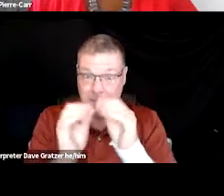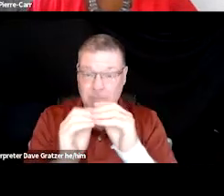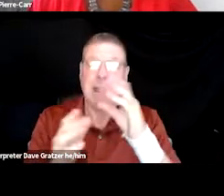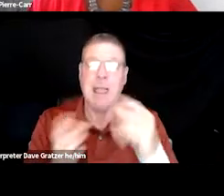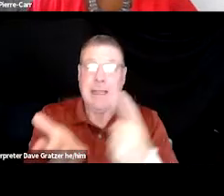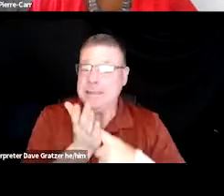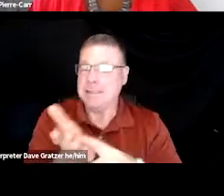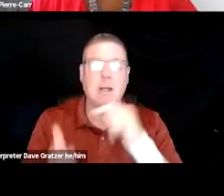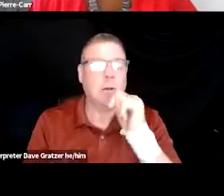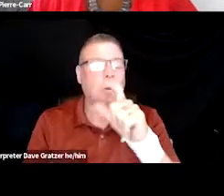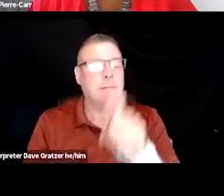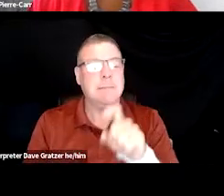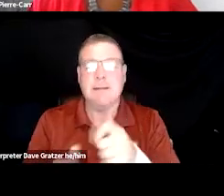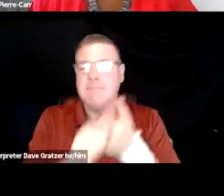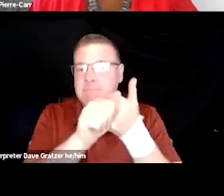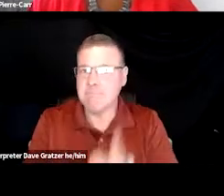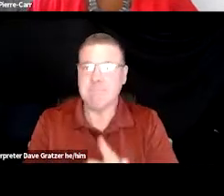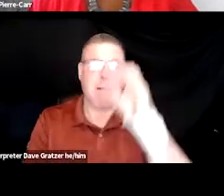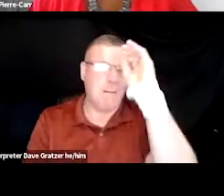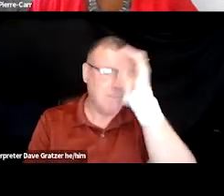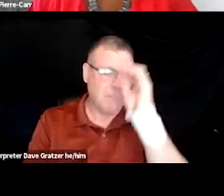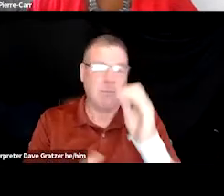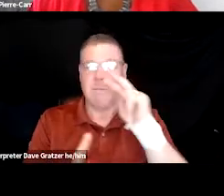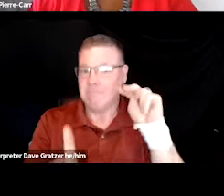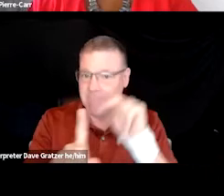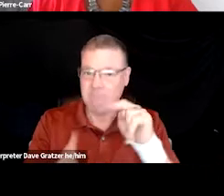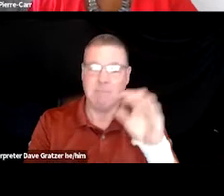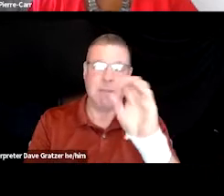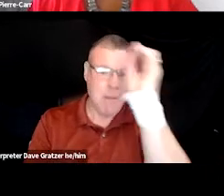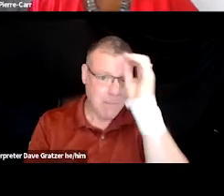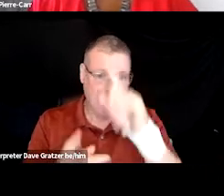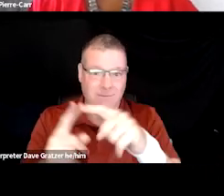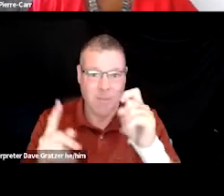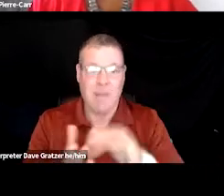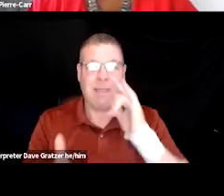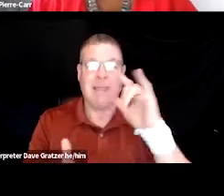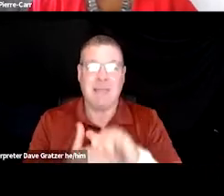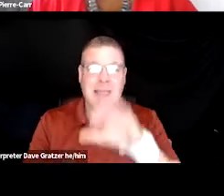not necessarily reflect the views, opinions, or policies of the Center for Mental Health Services,